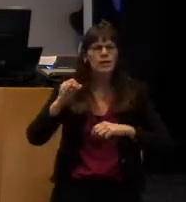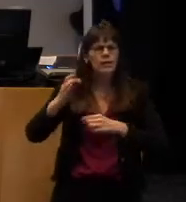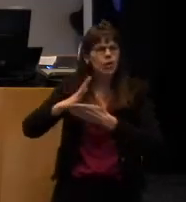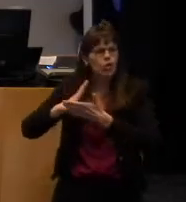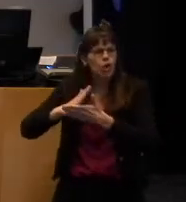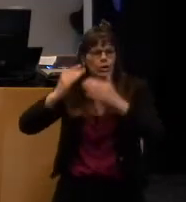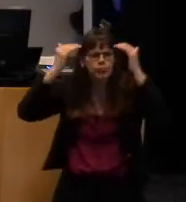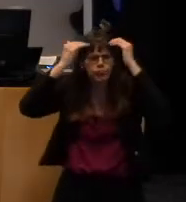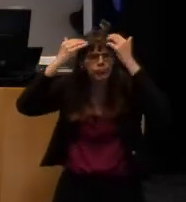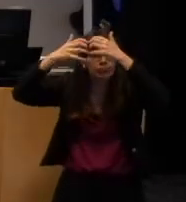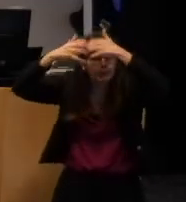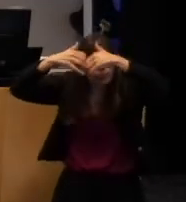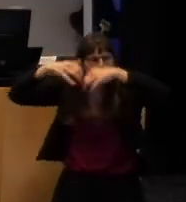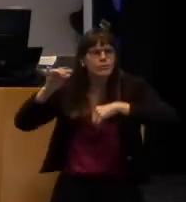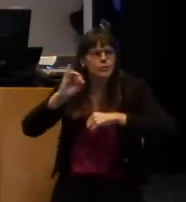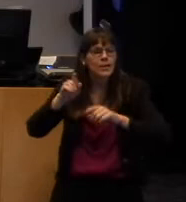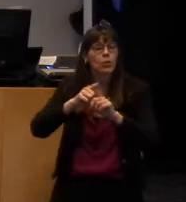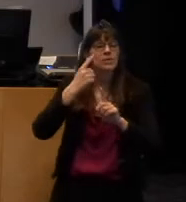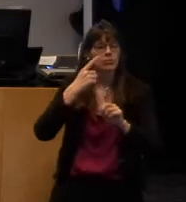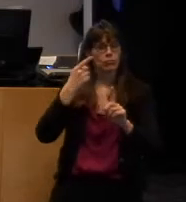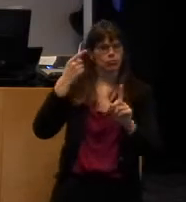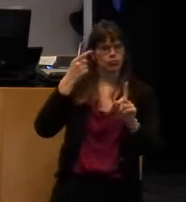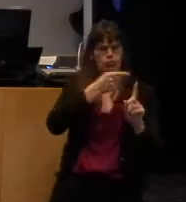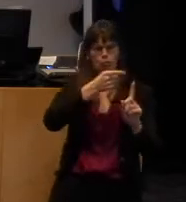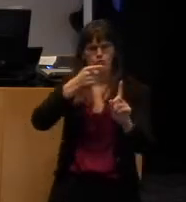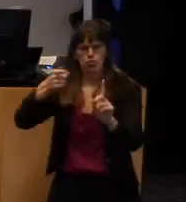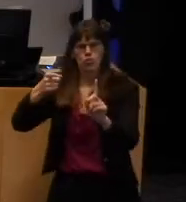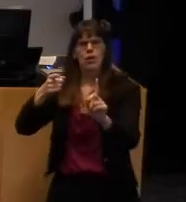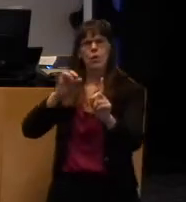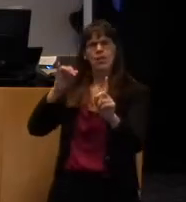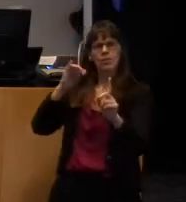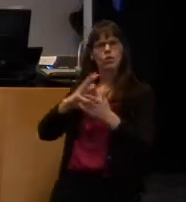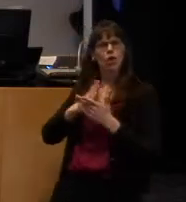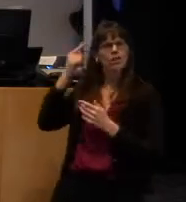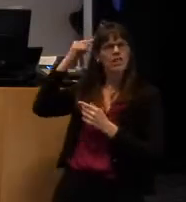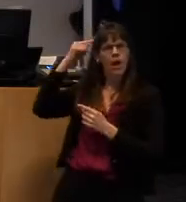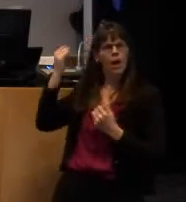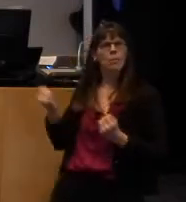it looks at the goal or the goals interpreters might have when they are interpreting